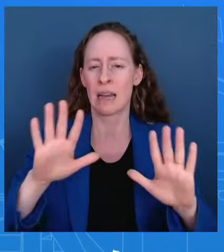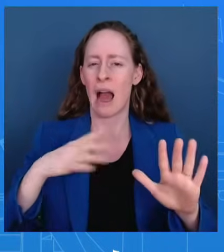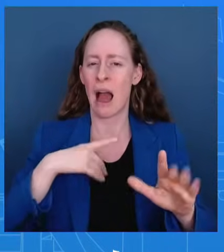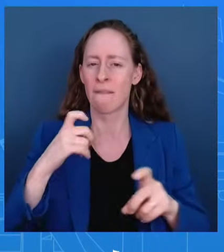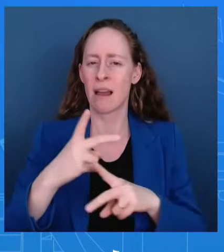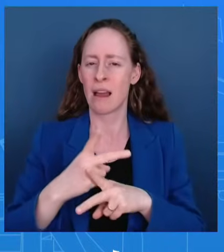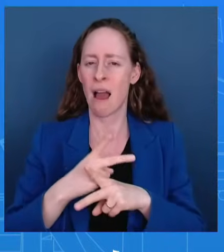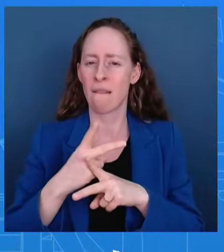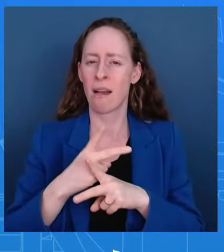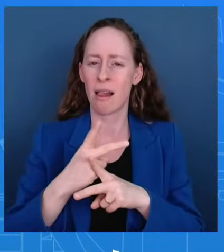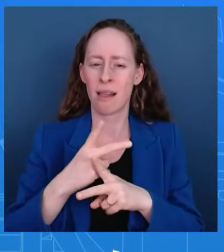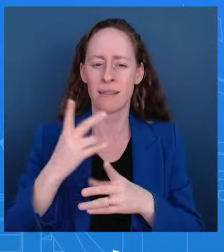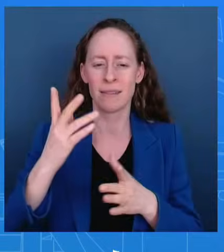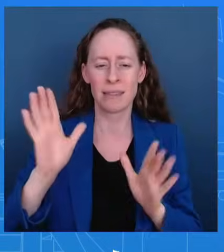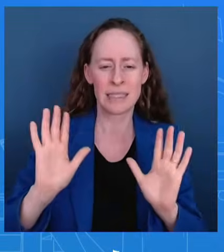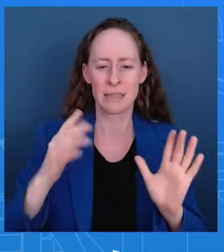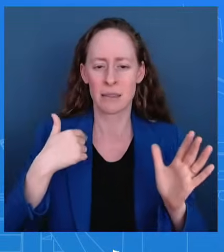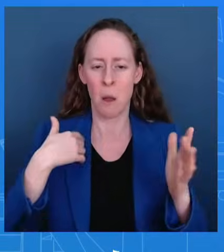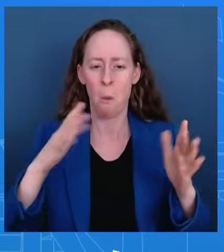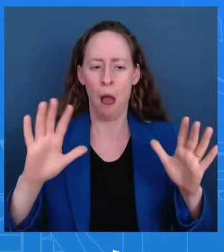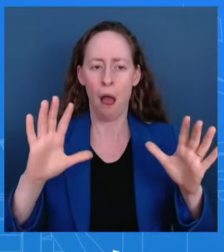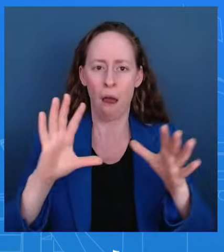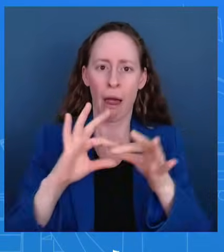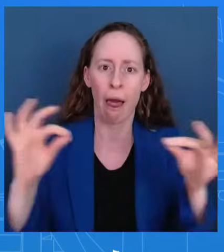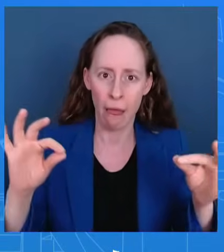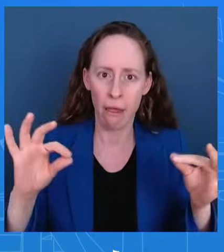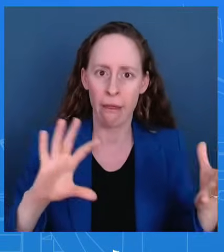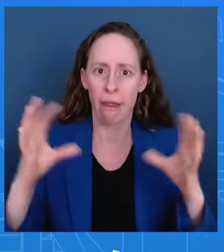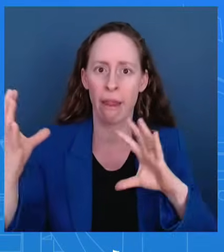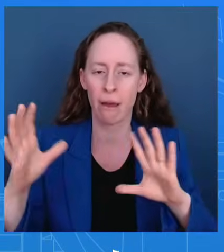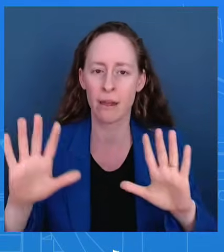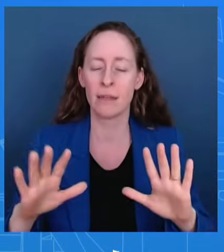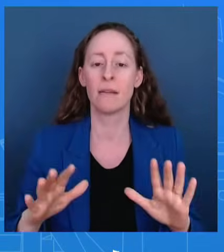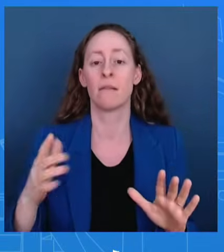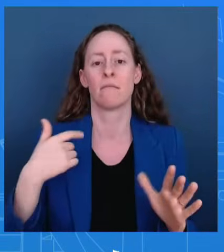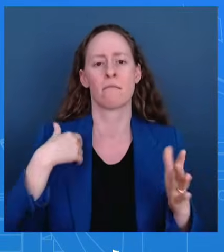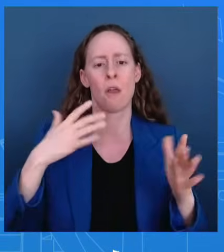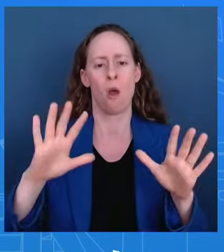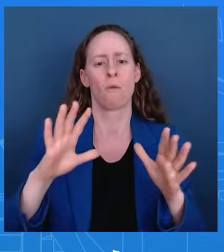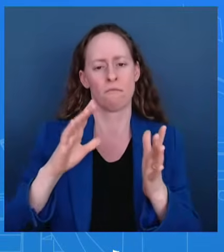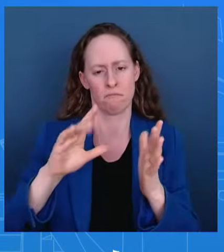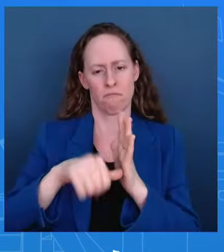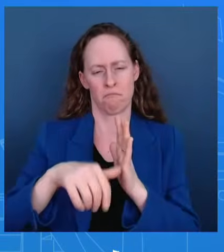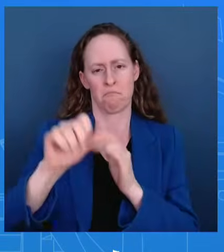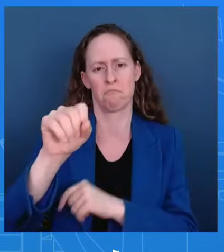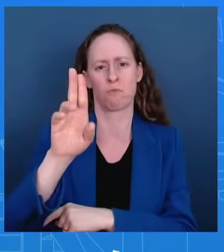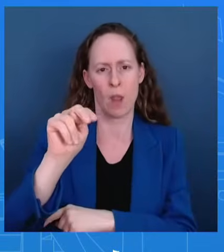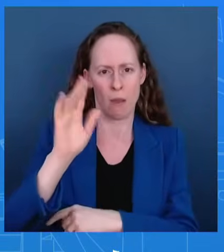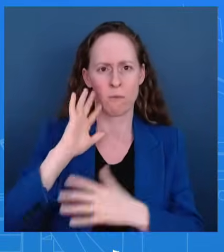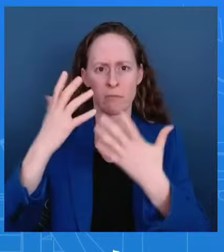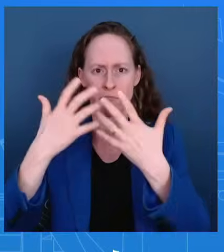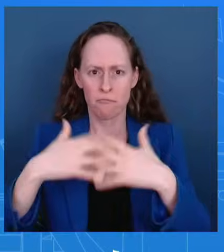As I said in my opening statement, the food will be distributed by the U.N. and other aid organizations. I'll let the U.N. speak to th- -- how they're going to do that.